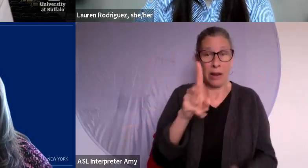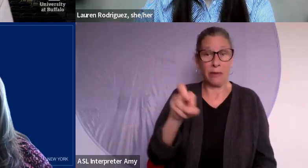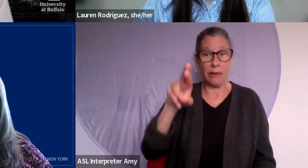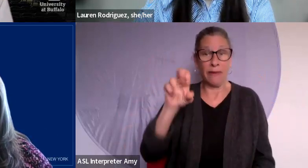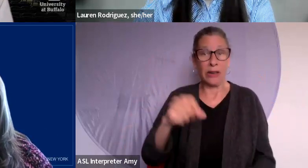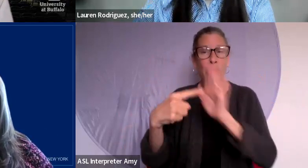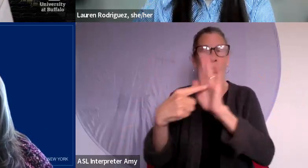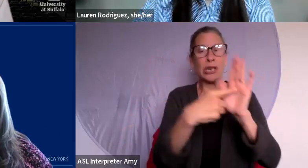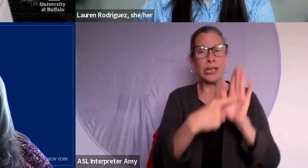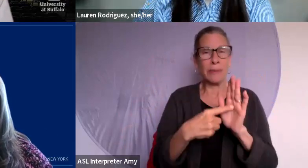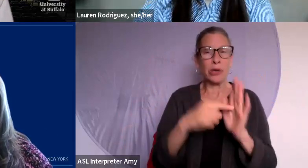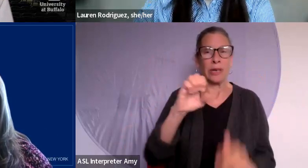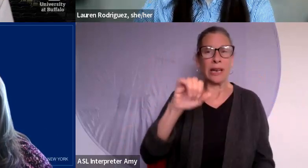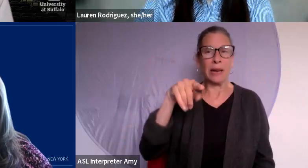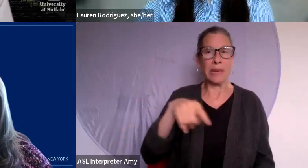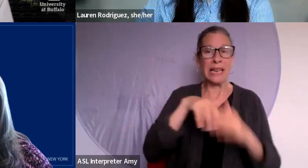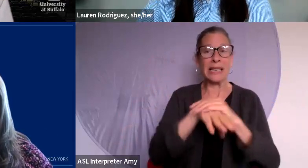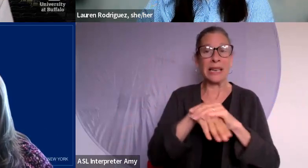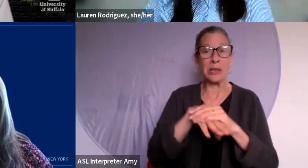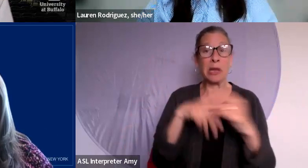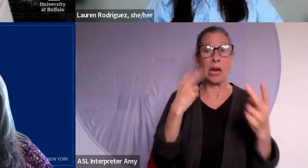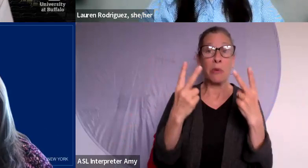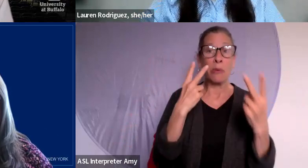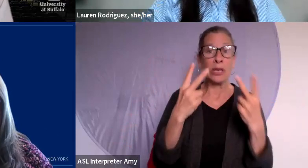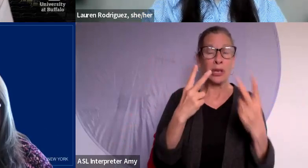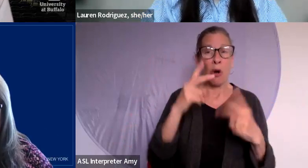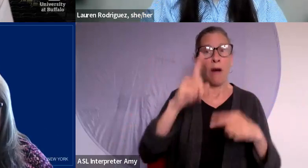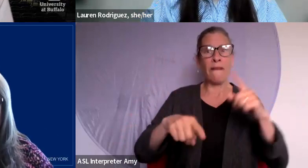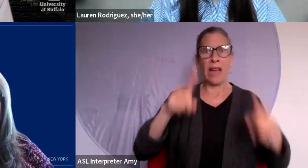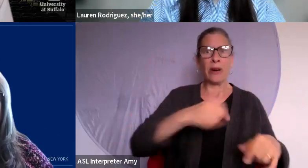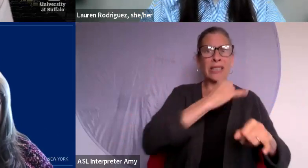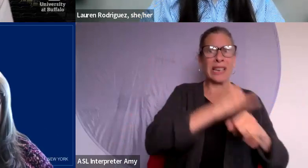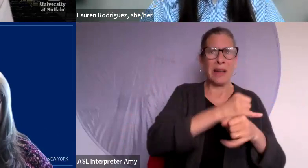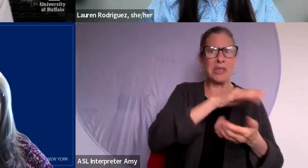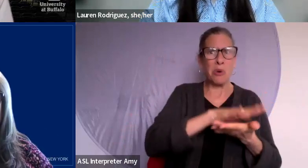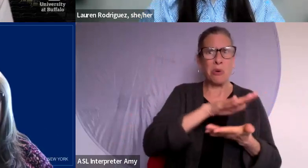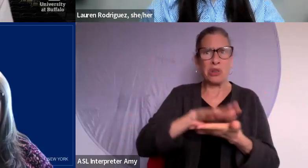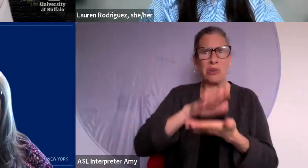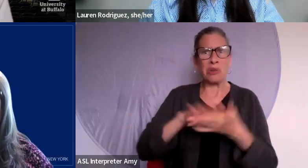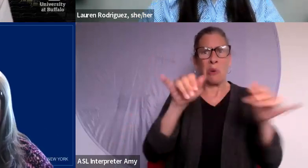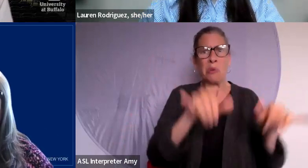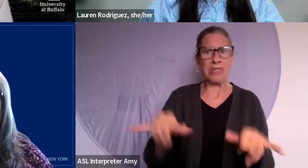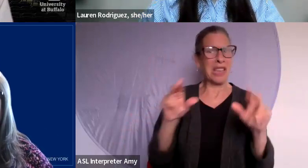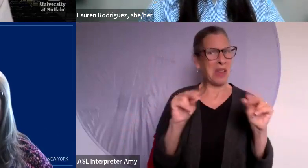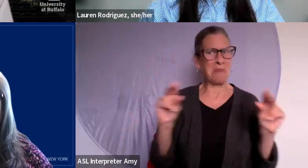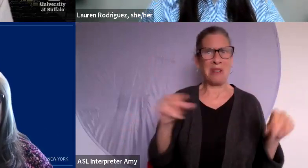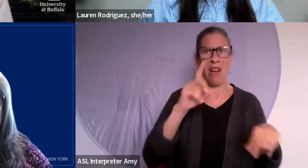accessibility, what we saw was a great degree of variance from campus to campus. And so what we got was not complete enough for